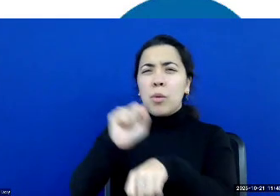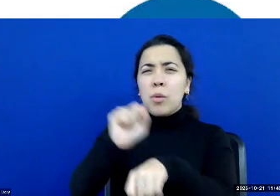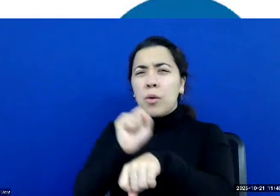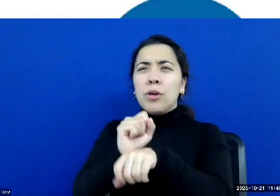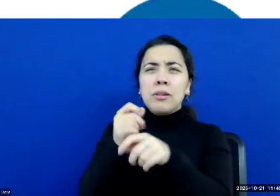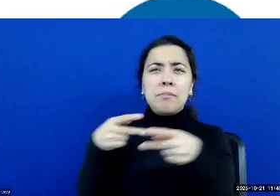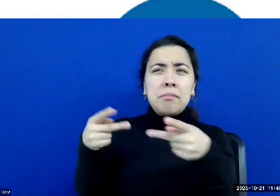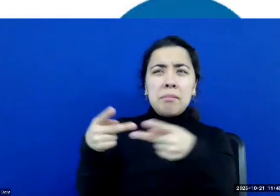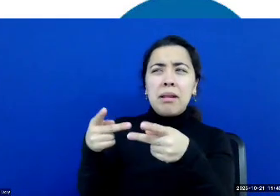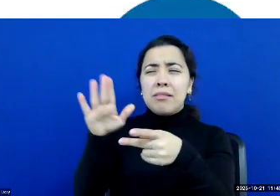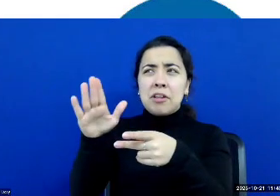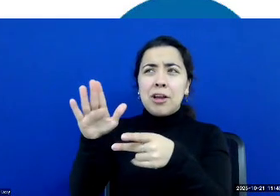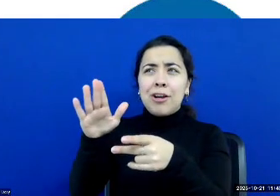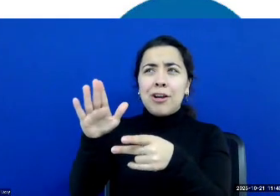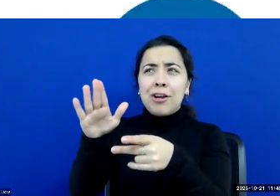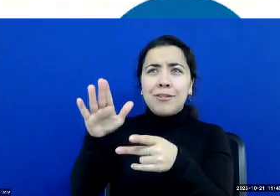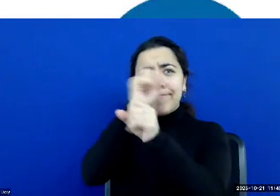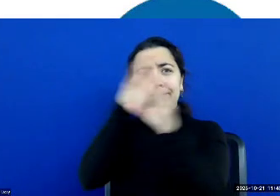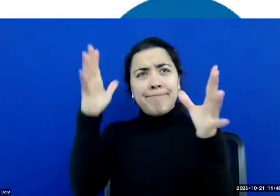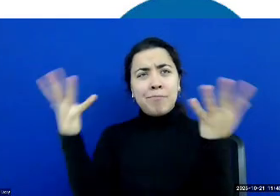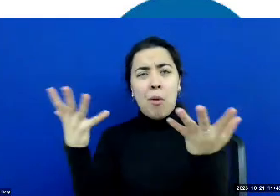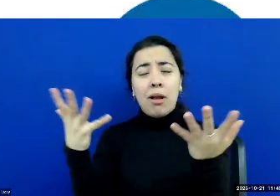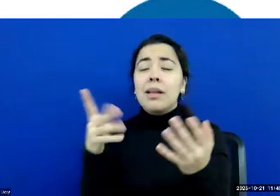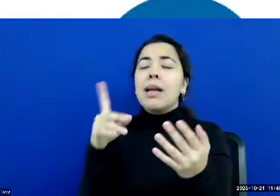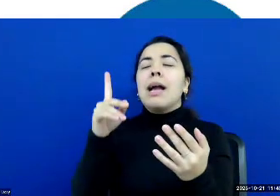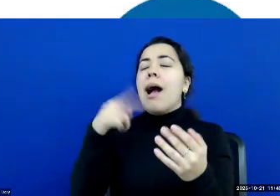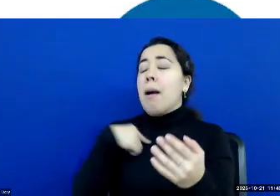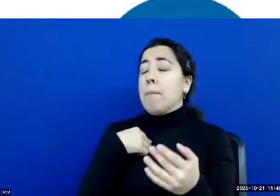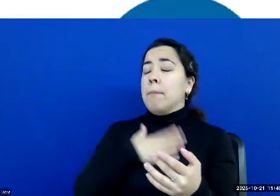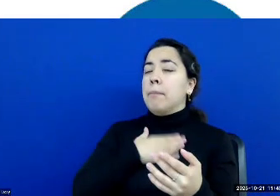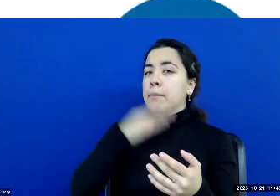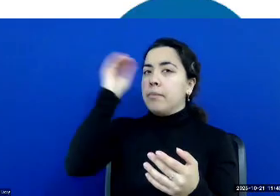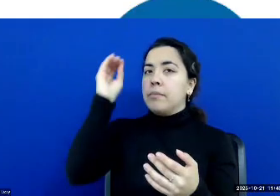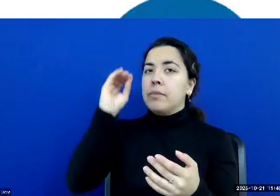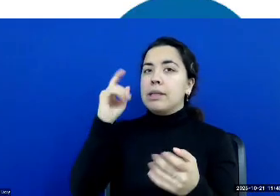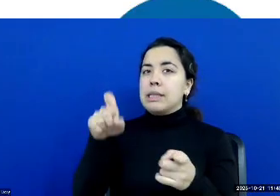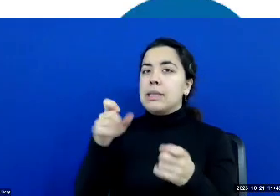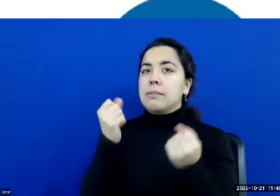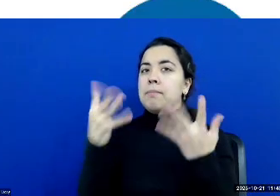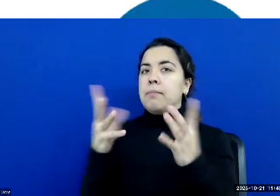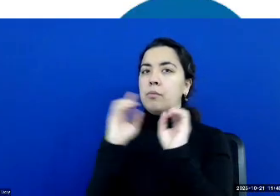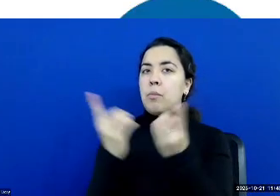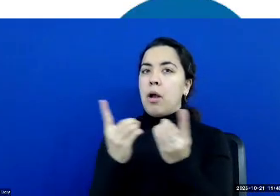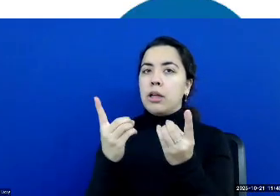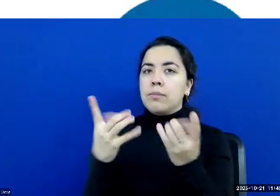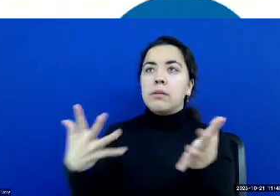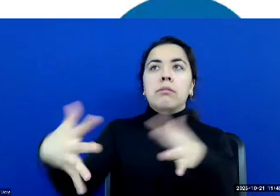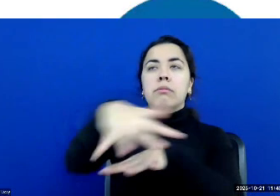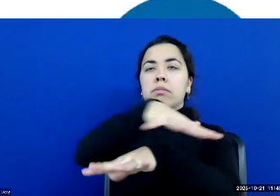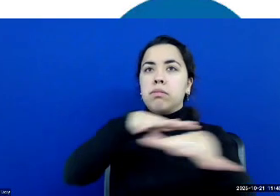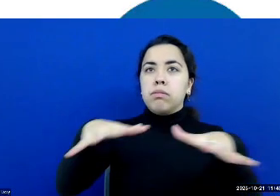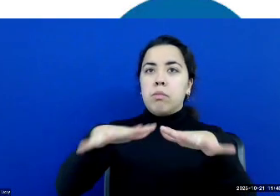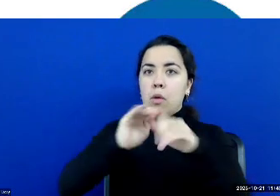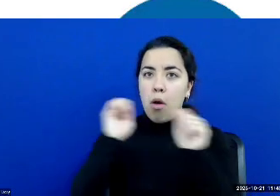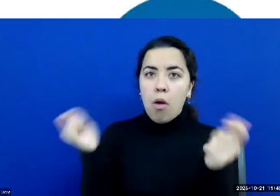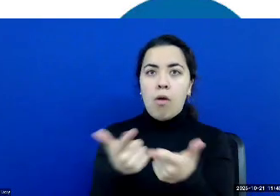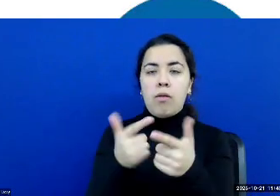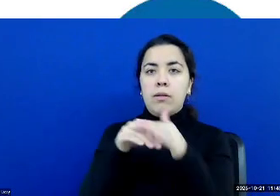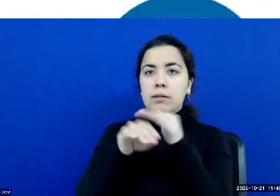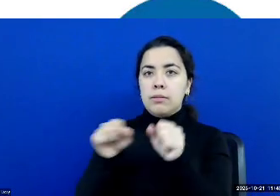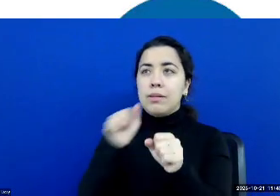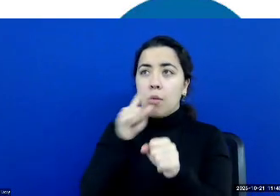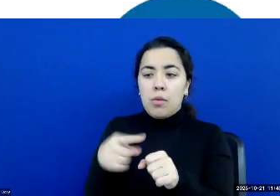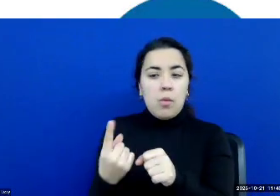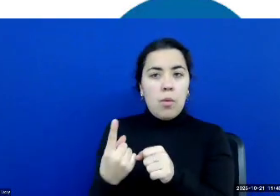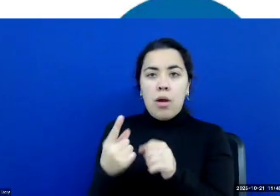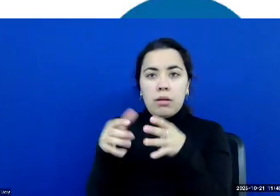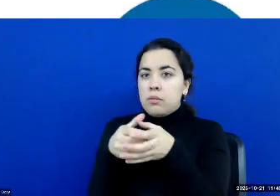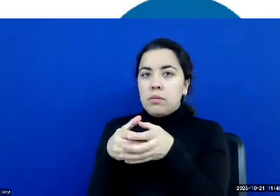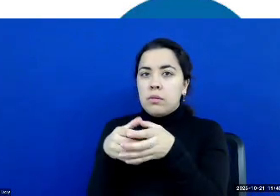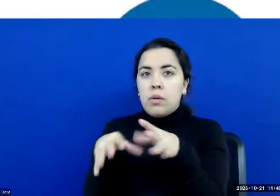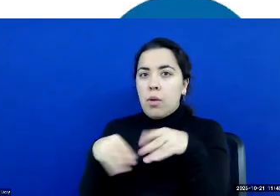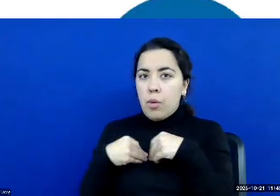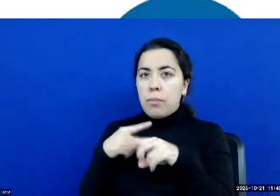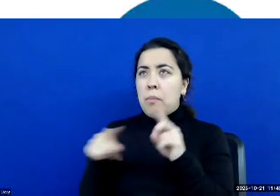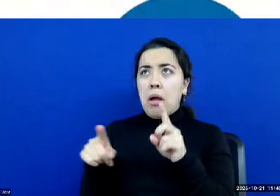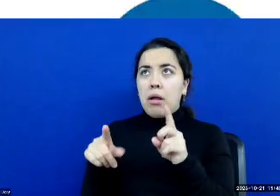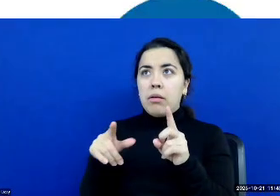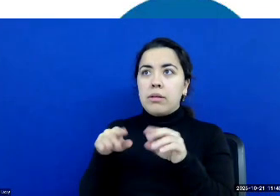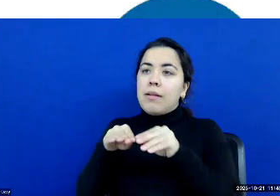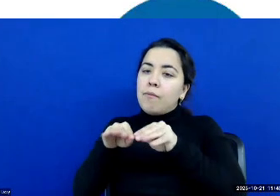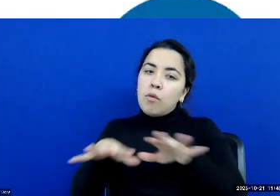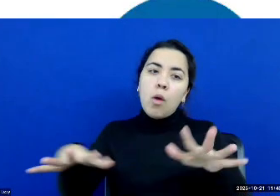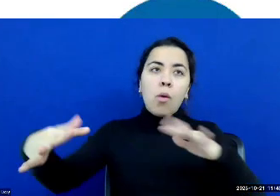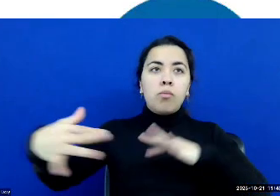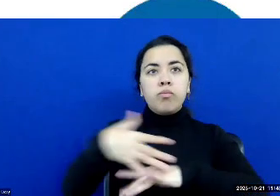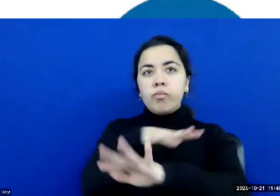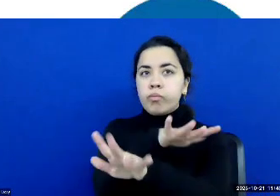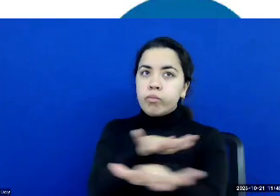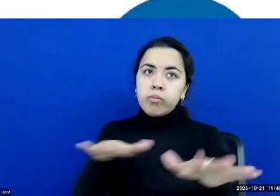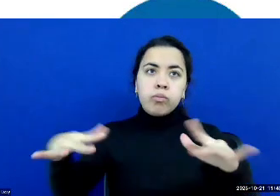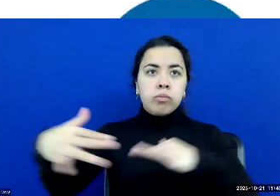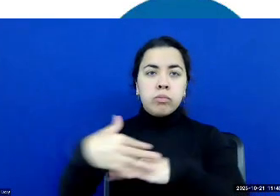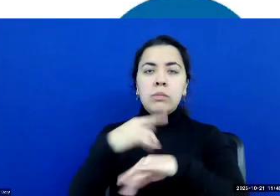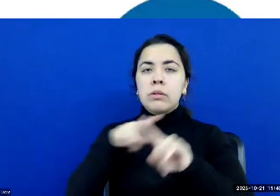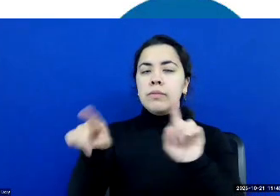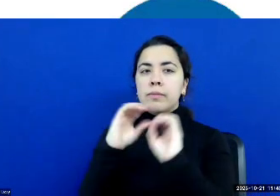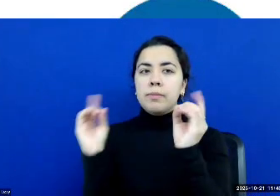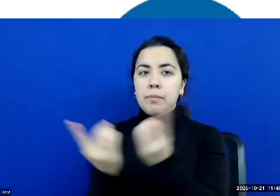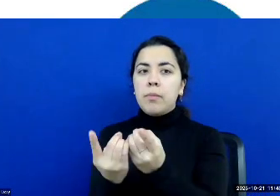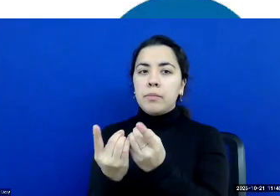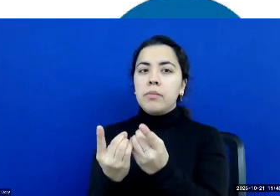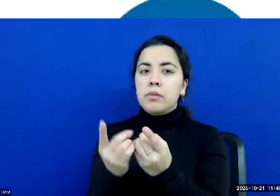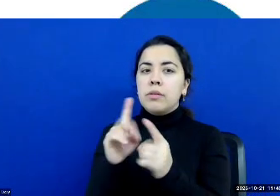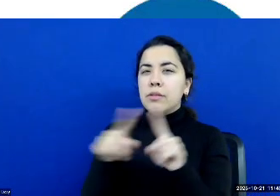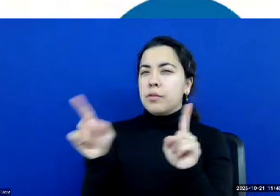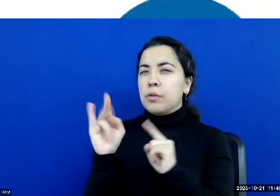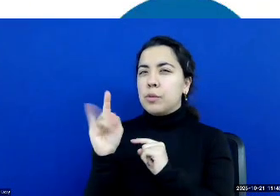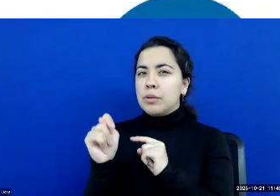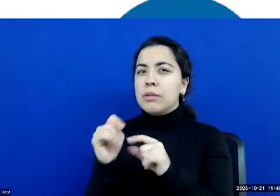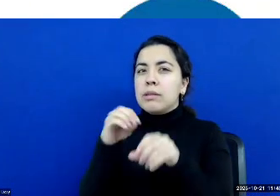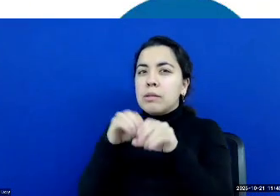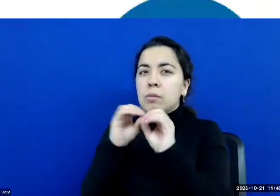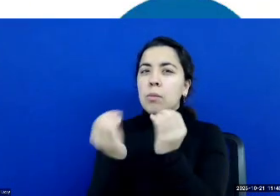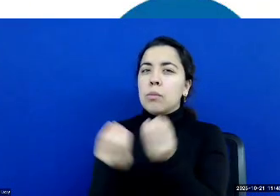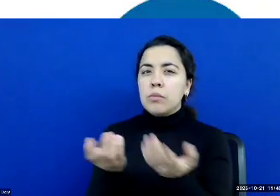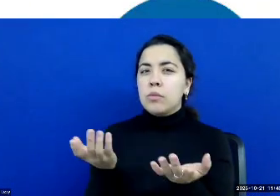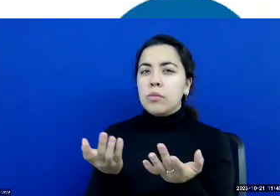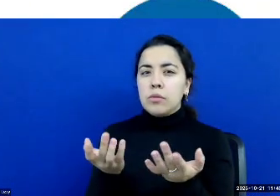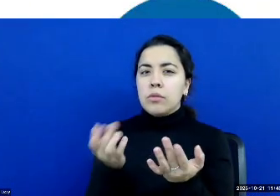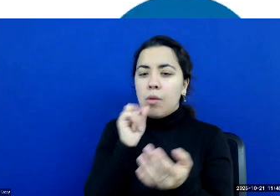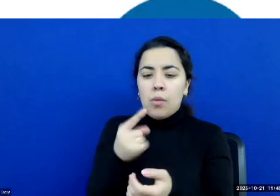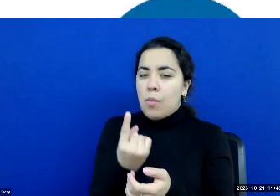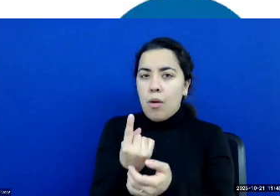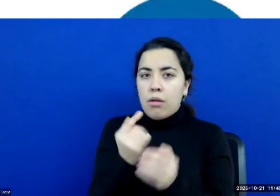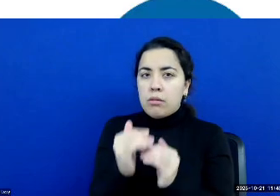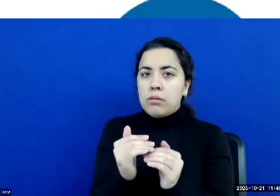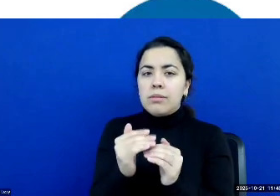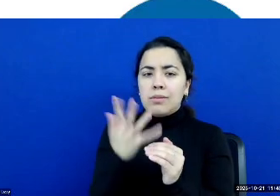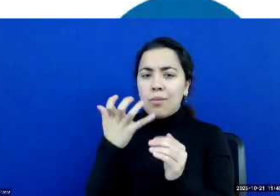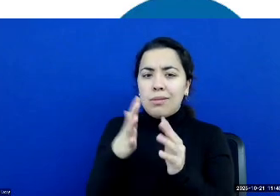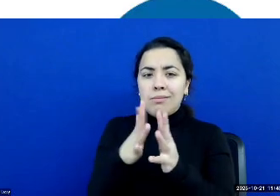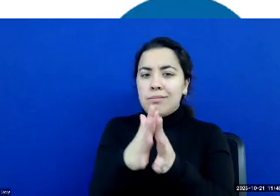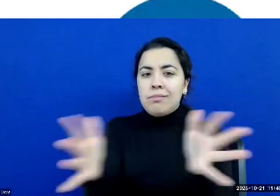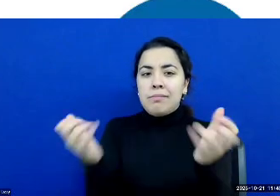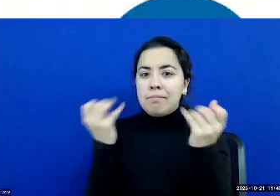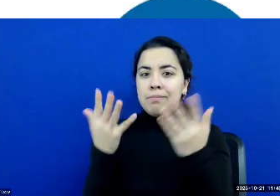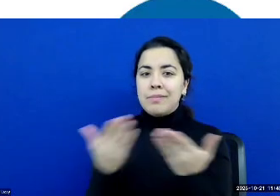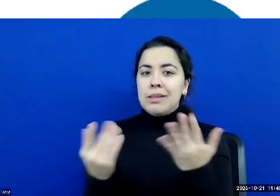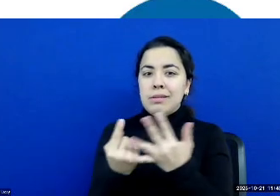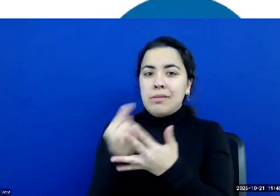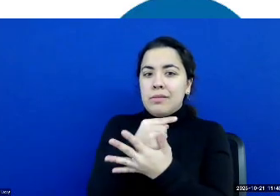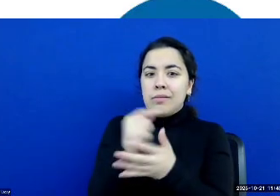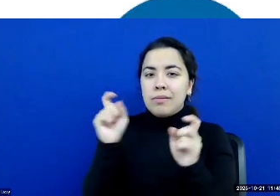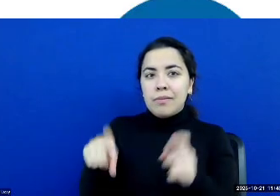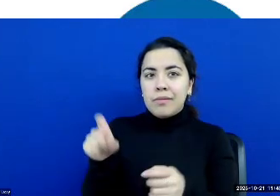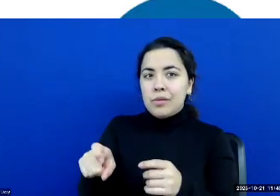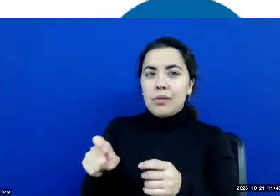Kathleen DeForest: And I definitely think that it needs to cross multiple departments. I don't know that it's specifically owned by one entity, but it needs to kind of flow back and forth between lots of different departments and units within organizations, because there is so much to cover, and it's…